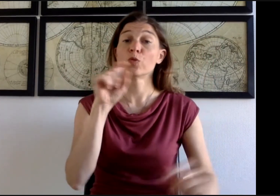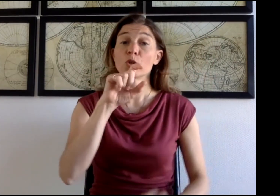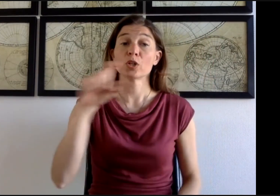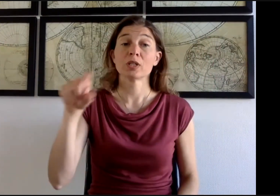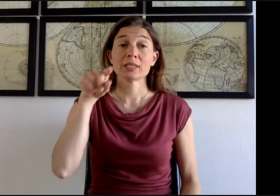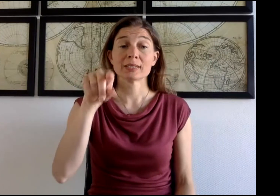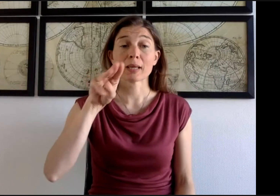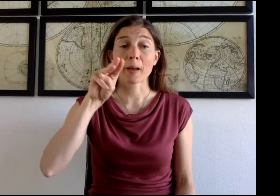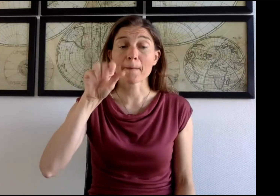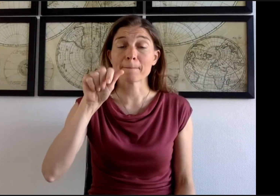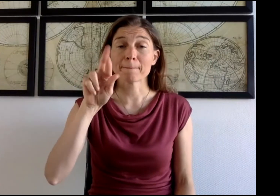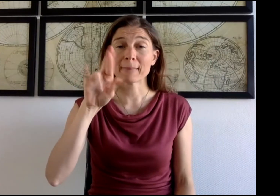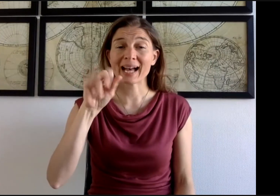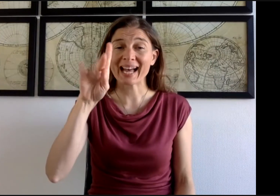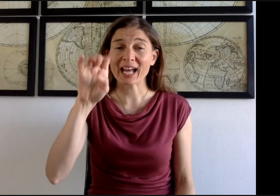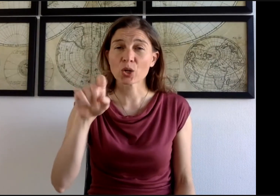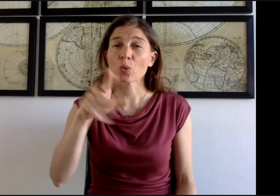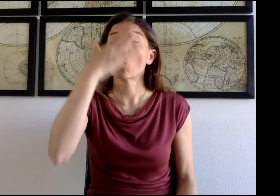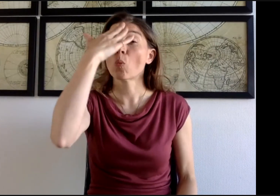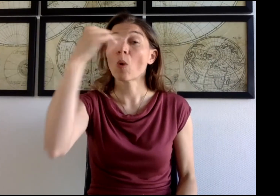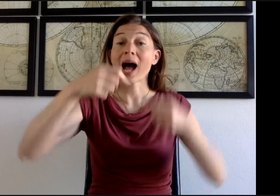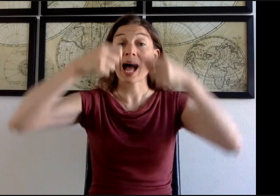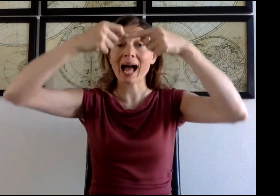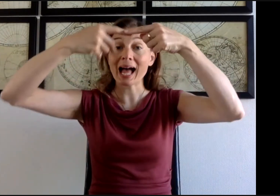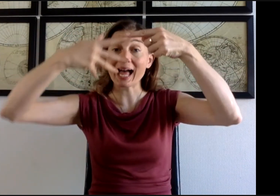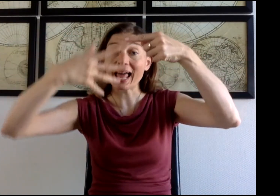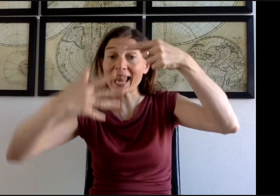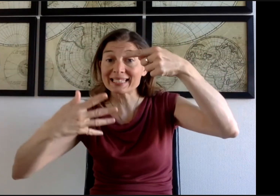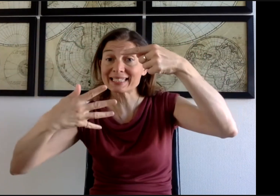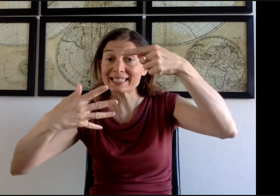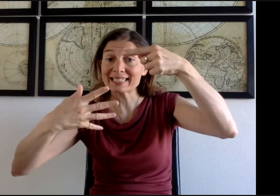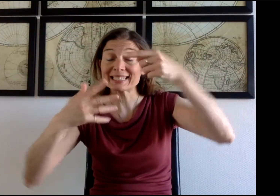We don't see your name as attendees, so we won't be able to unmute you.